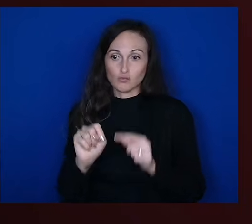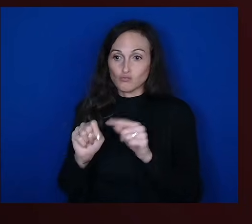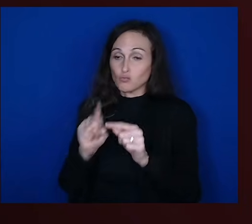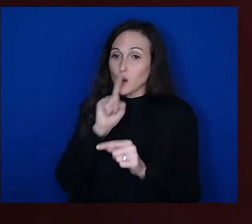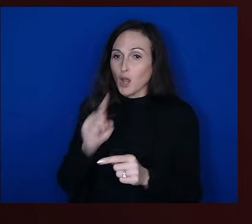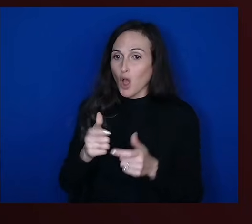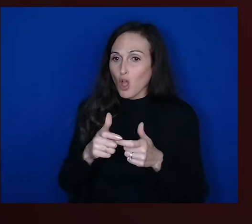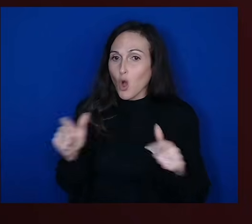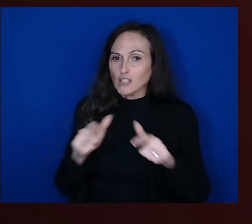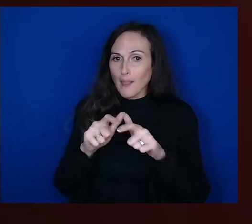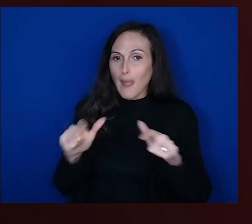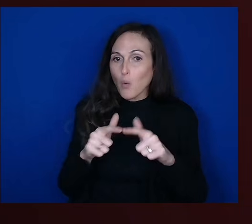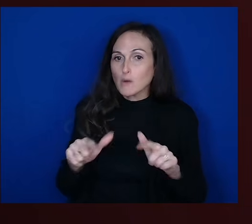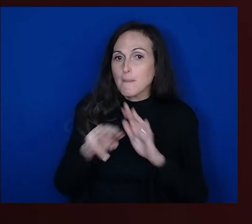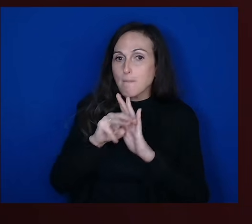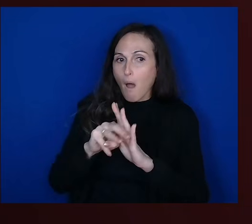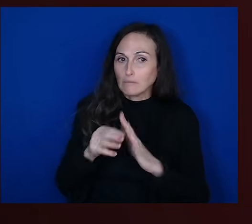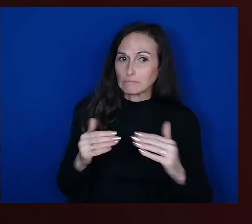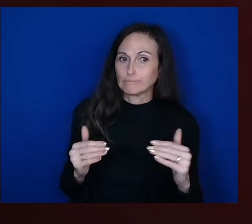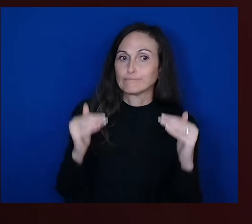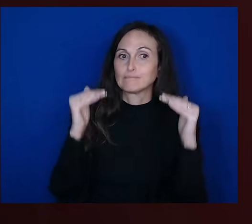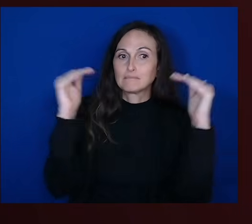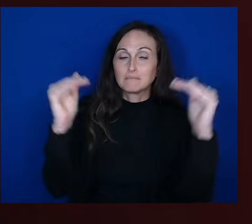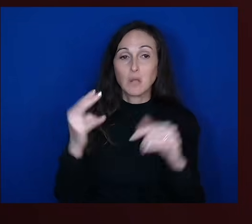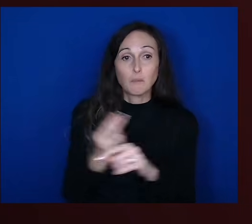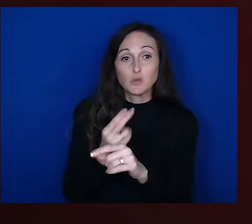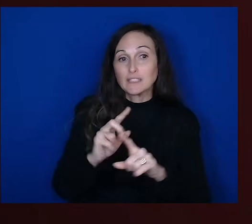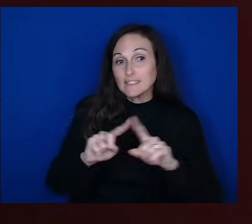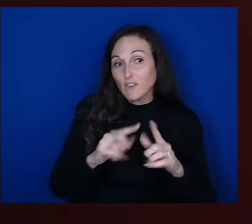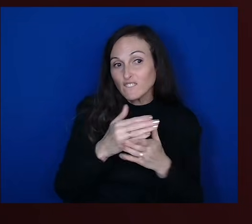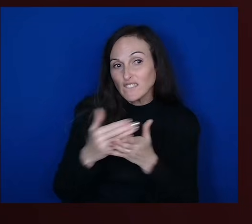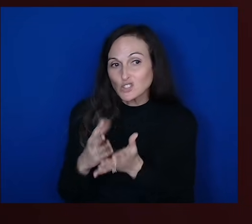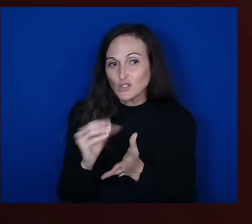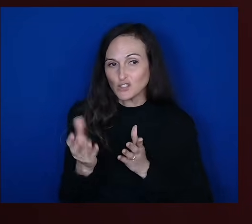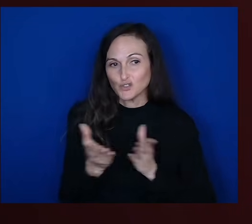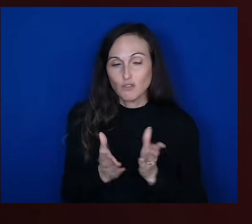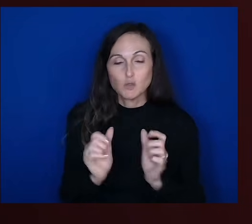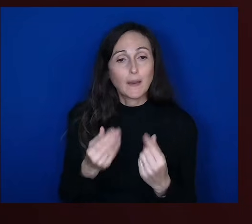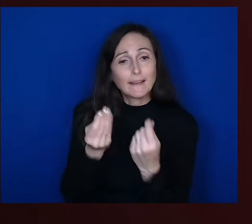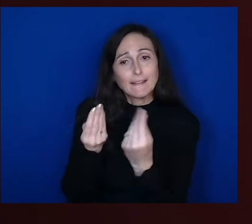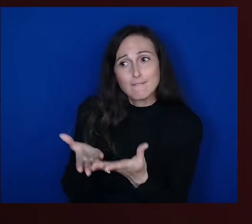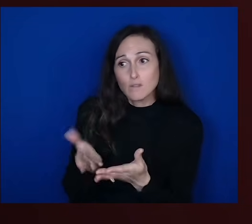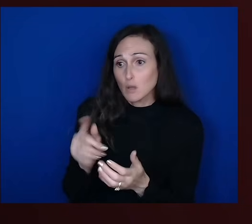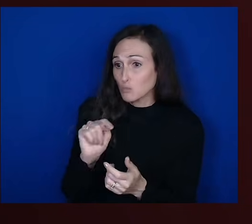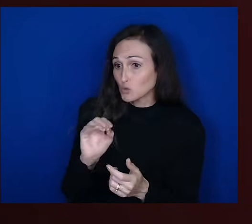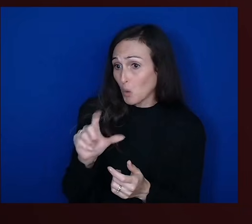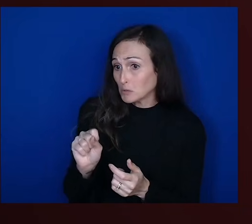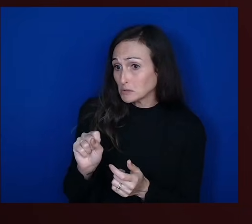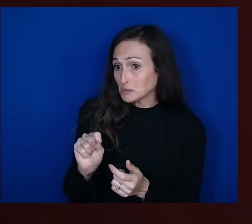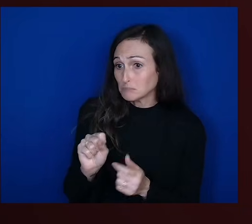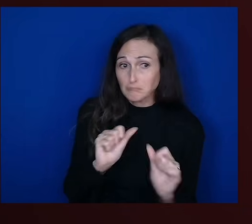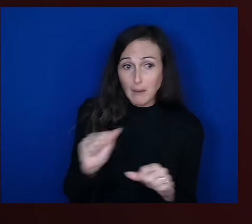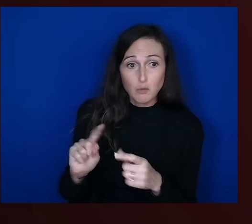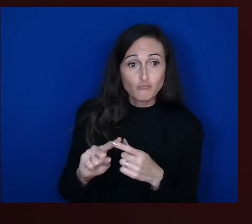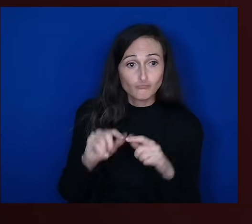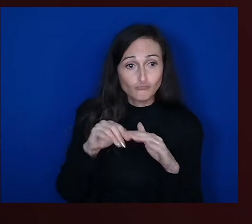enhanced by different features and services. So, we can give them tools, so that they're able to access real-time data,